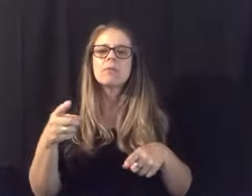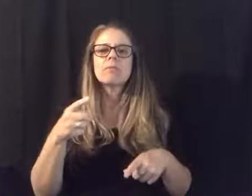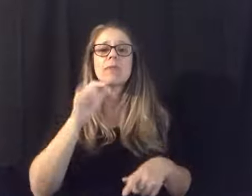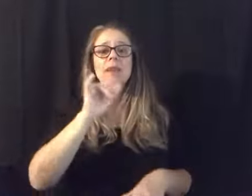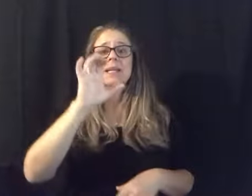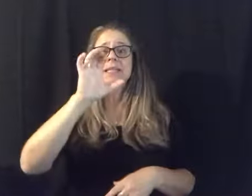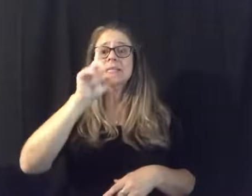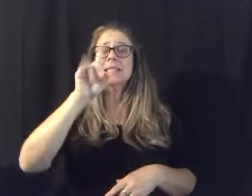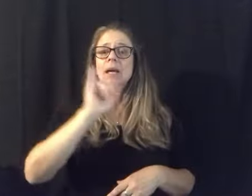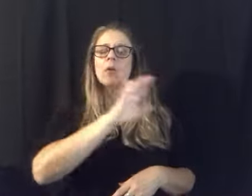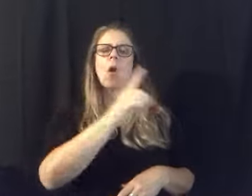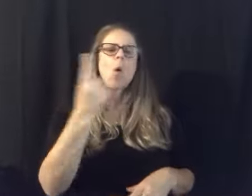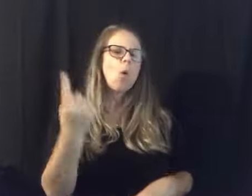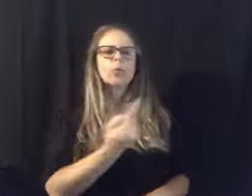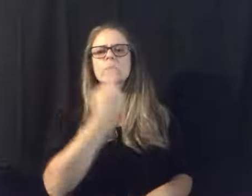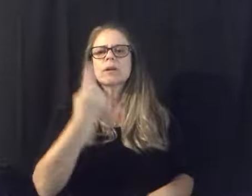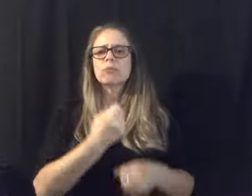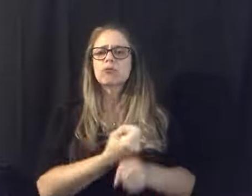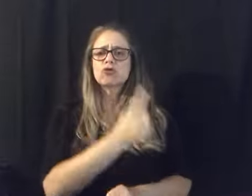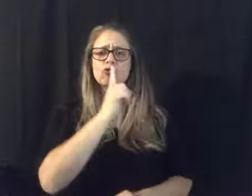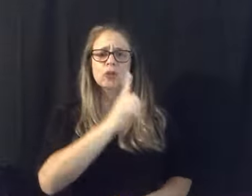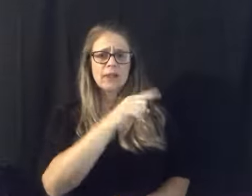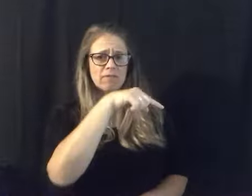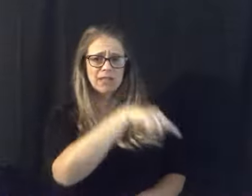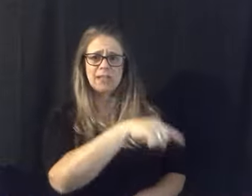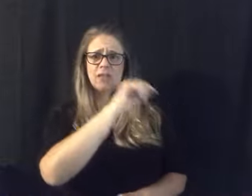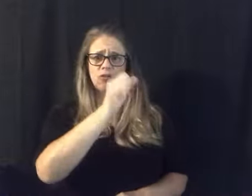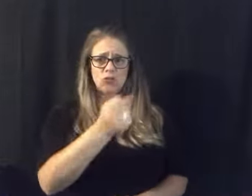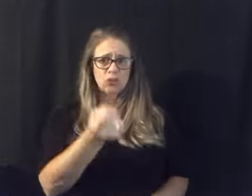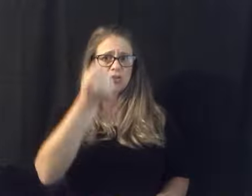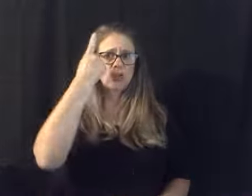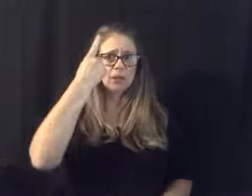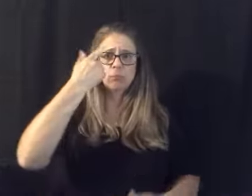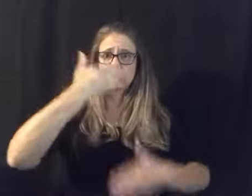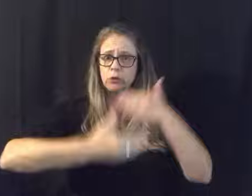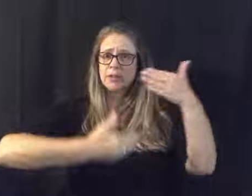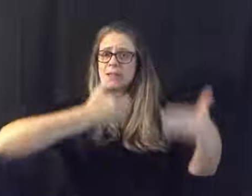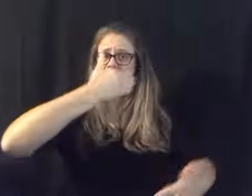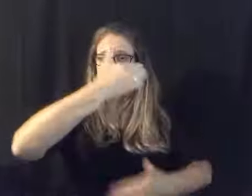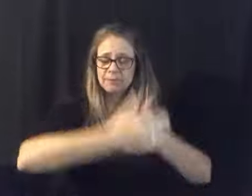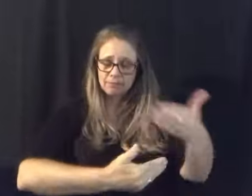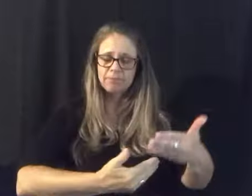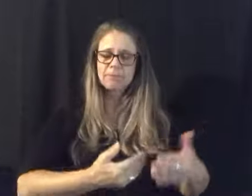A CDI would always make sure the Deaf child understand the process.